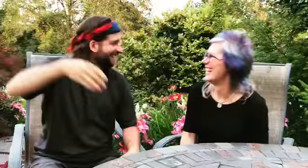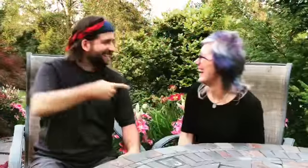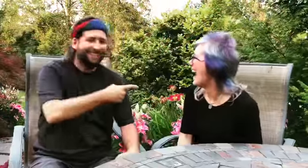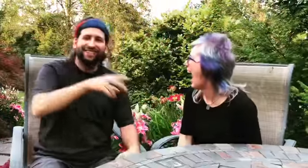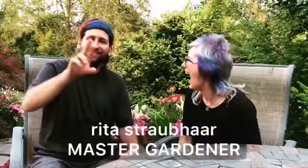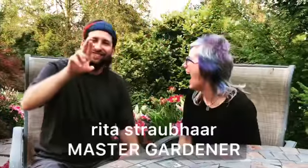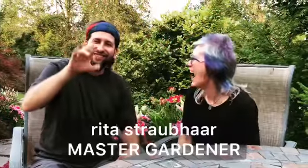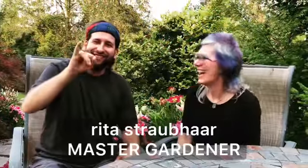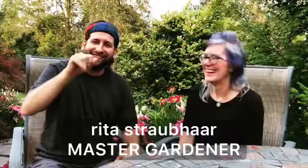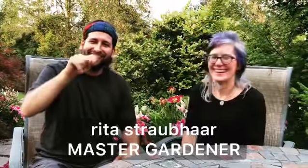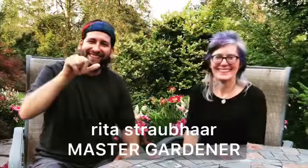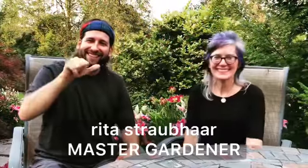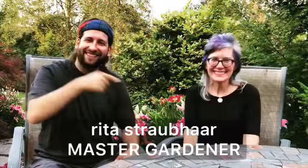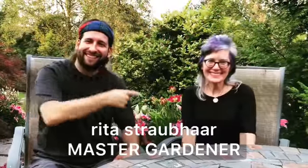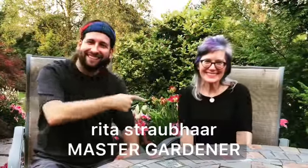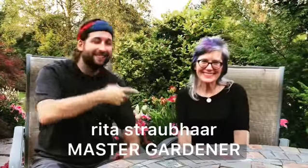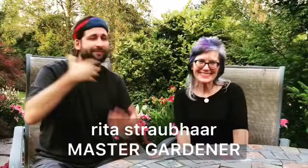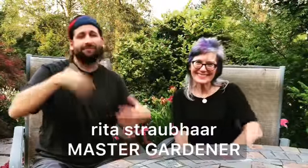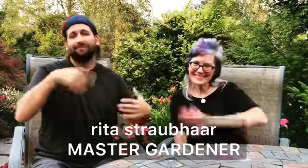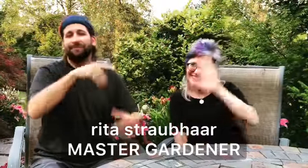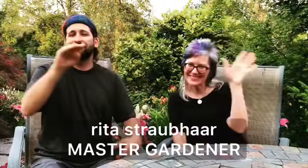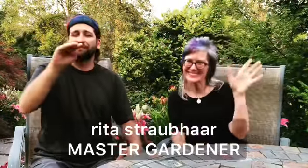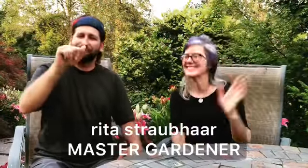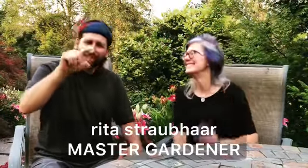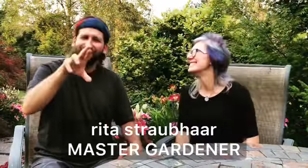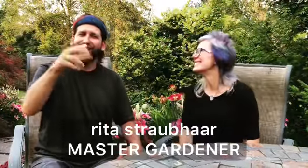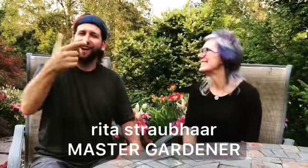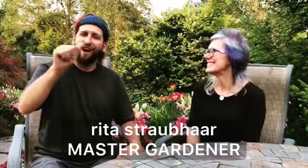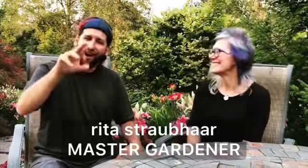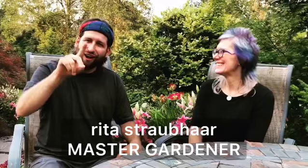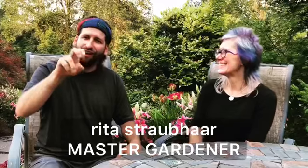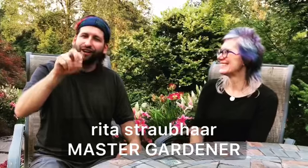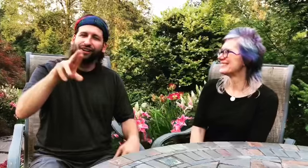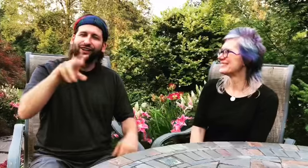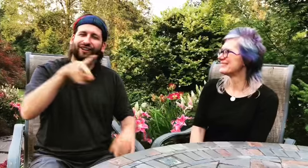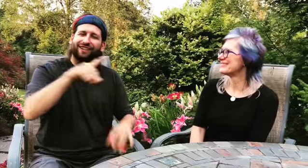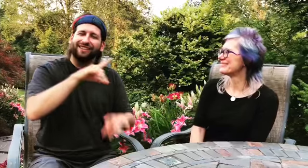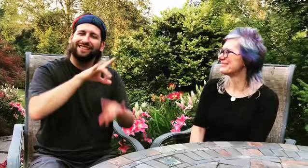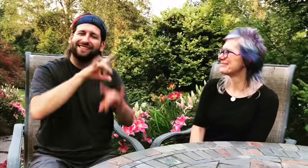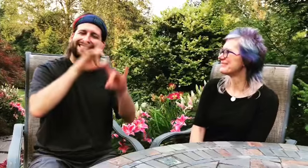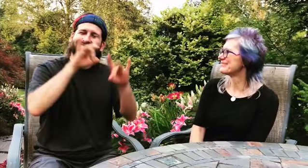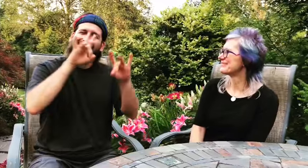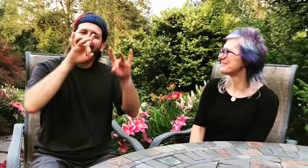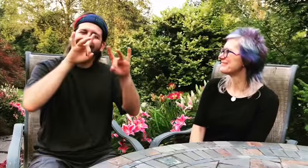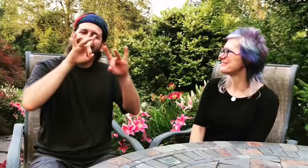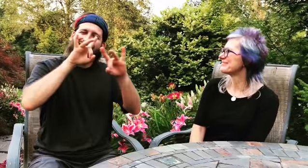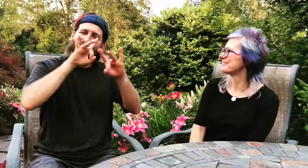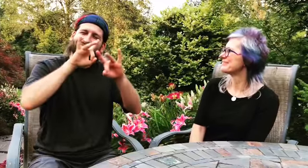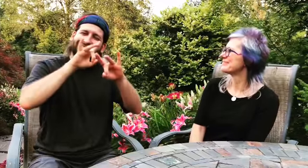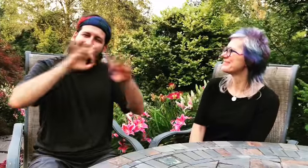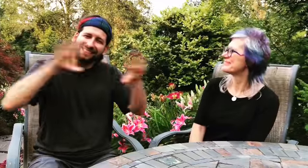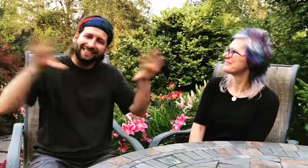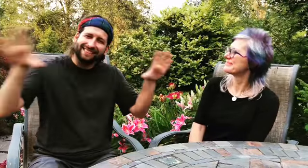Z: Hello! This is Rita! She is an expert master gardener!